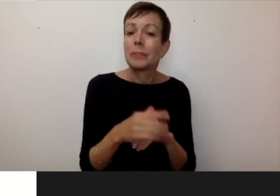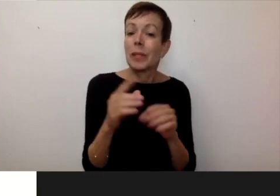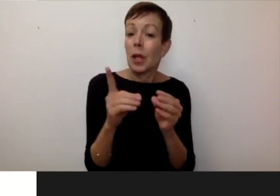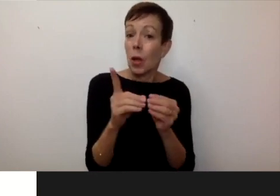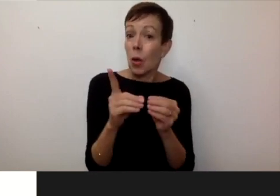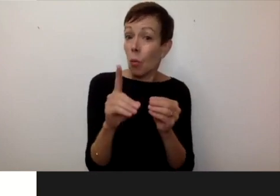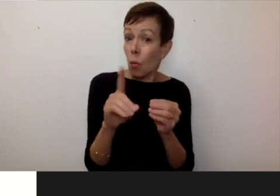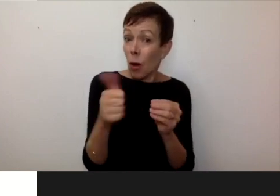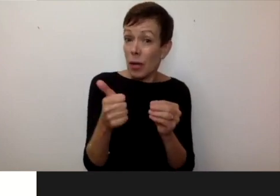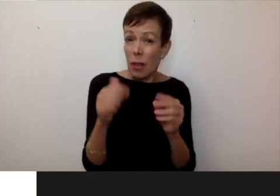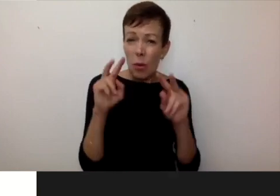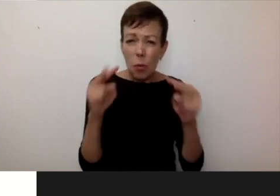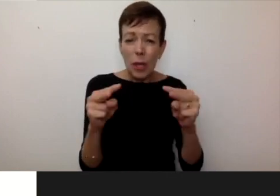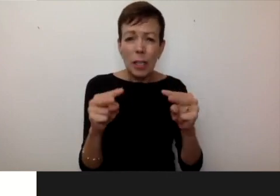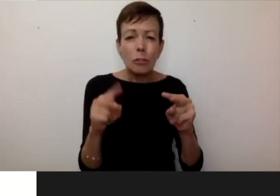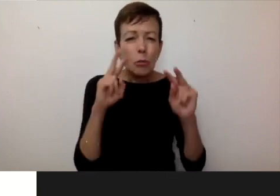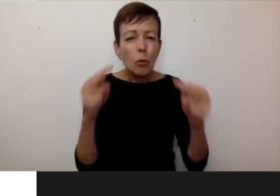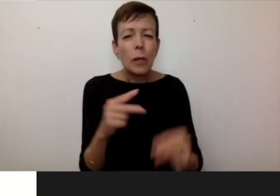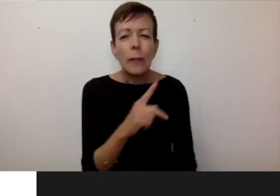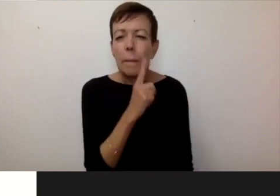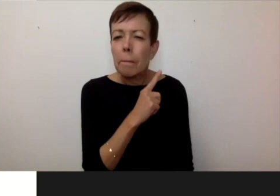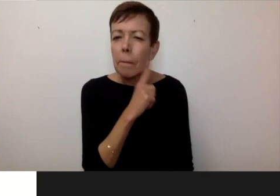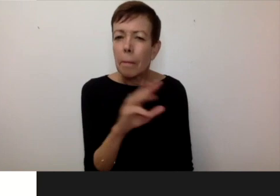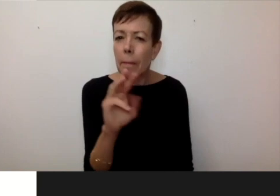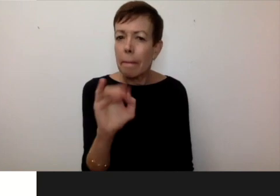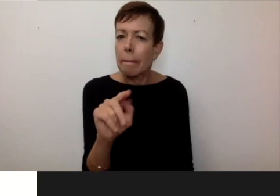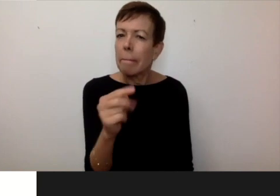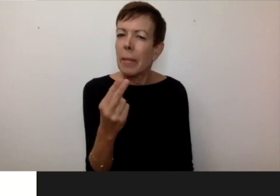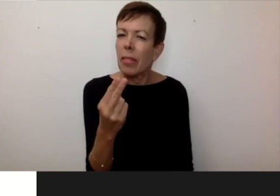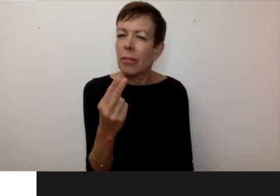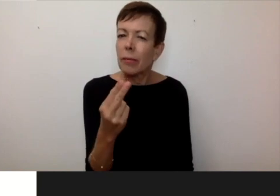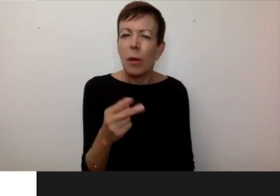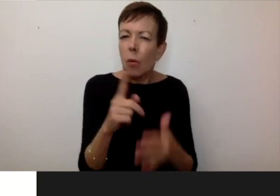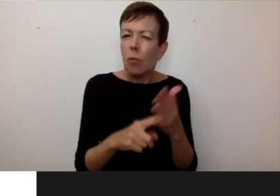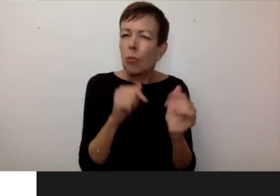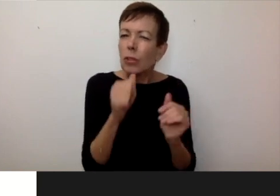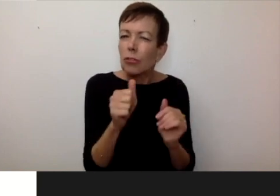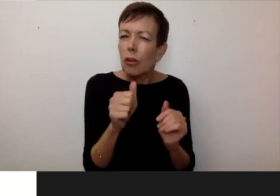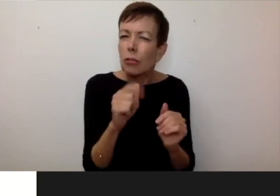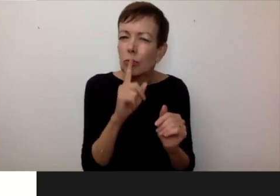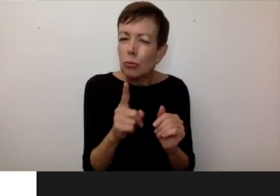is looking at the myths that have come up around basic income and as a number of the panelists have said